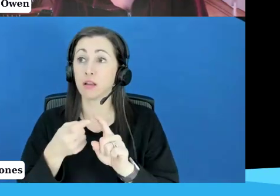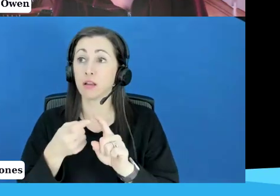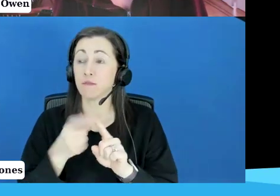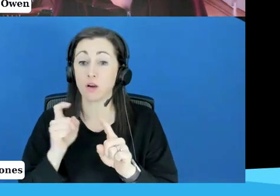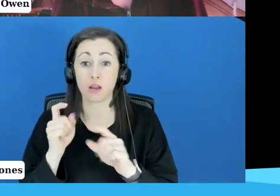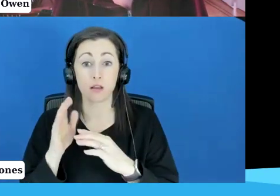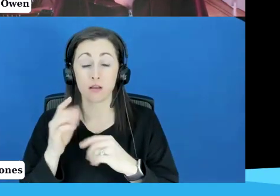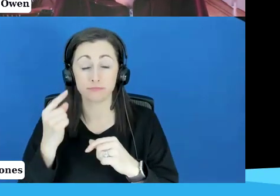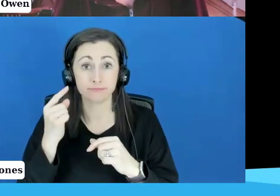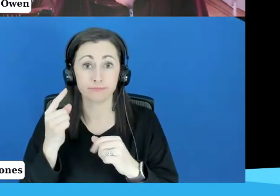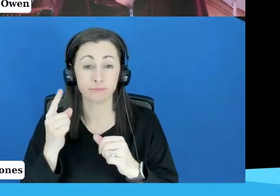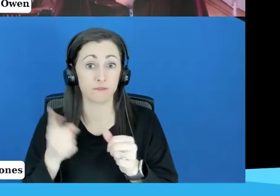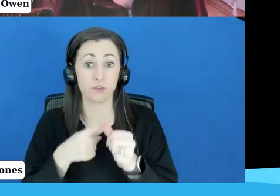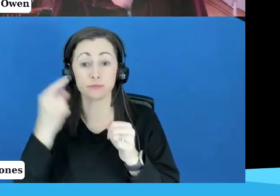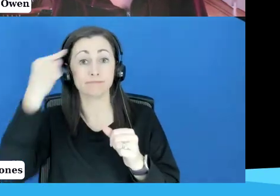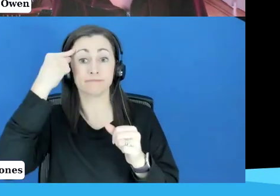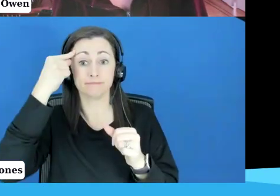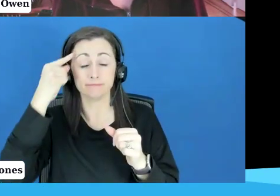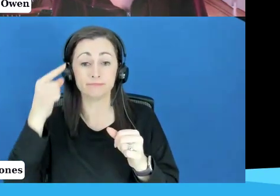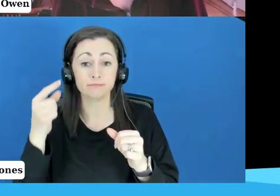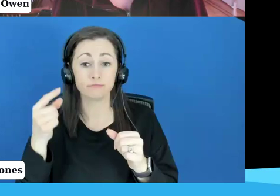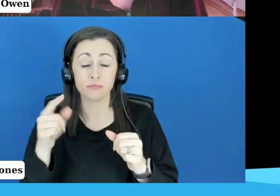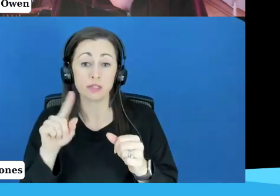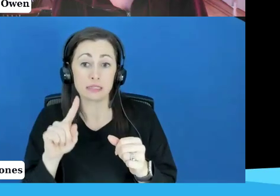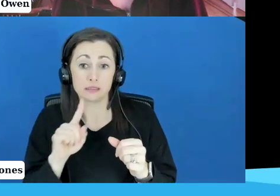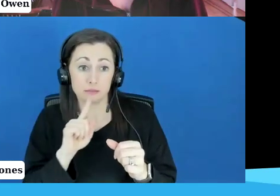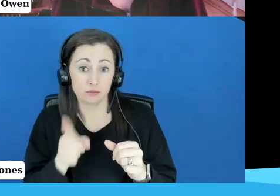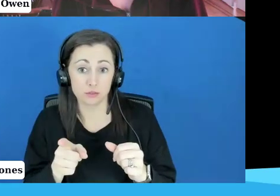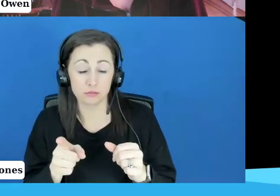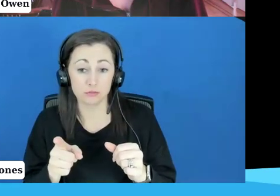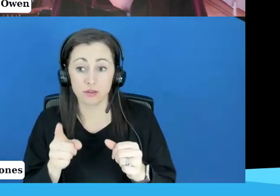the first thing that I can think of is just being able to find a doctor